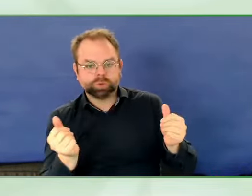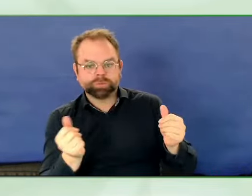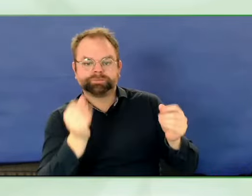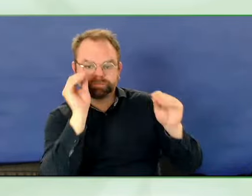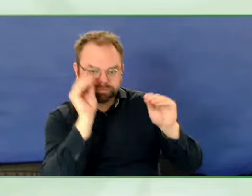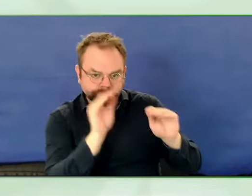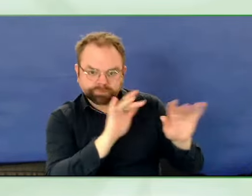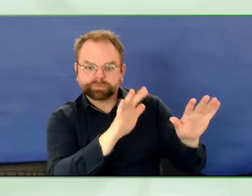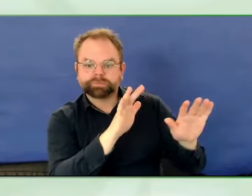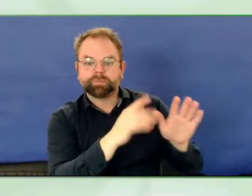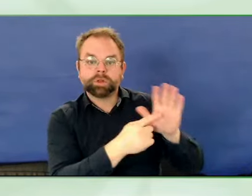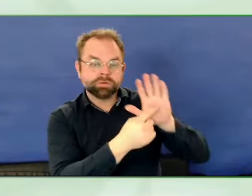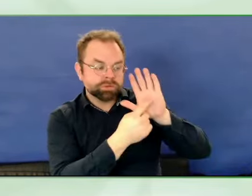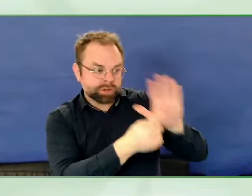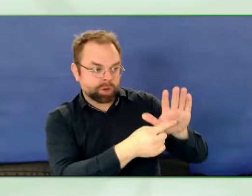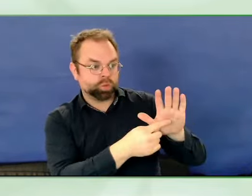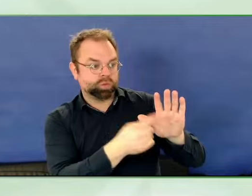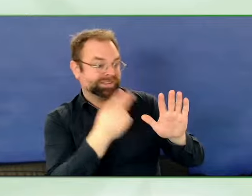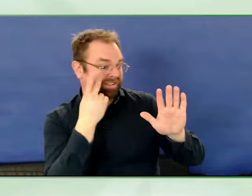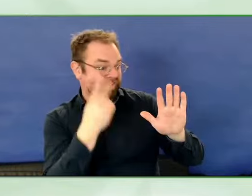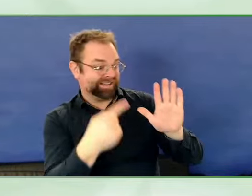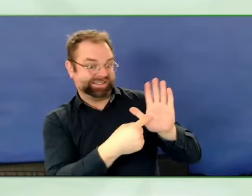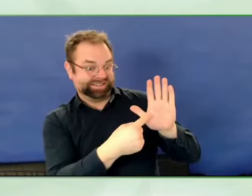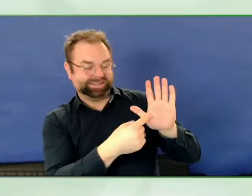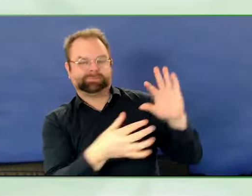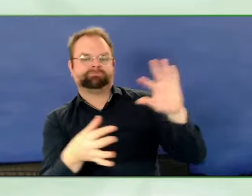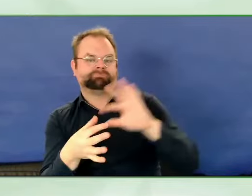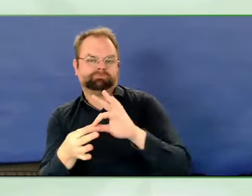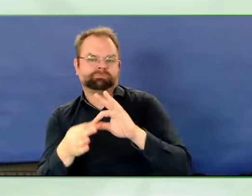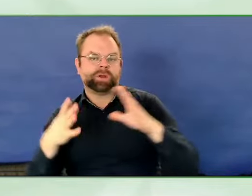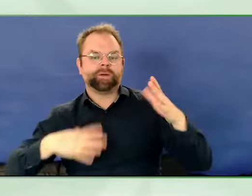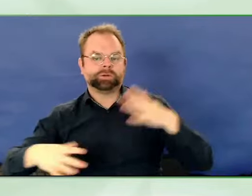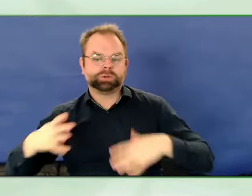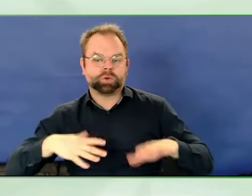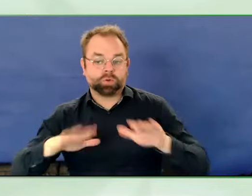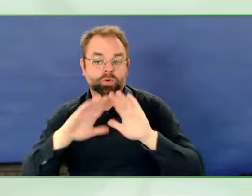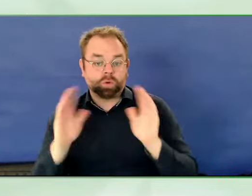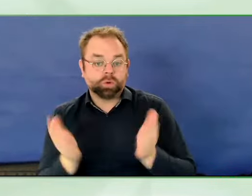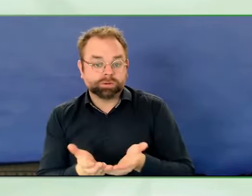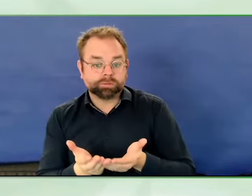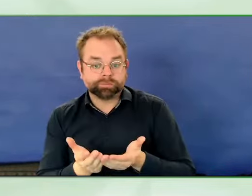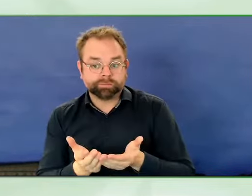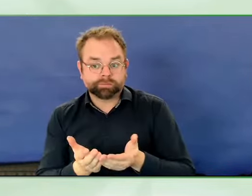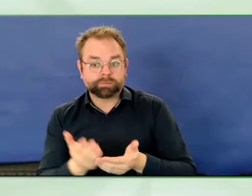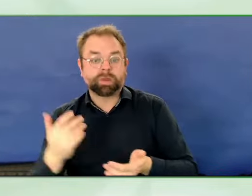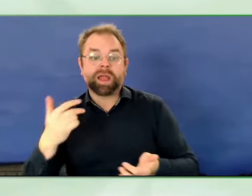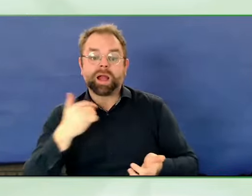how to clean appealing they were, so they were inspired and this is what you need to do.